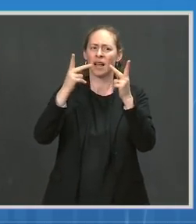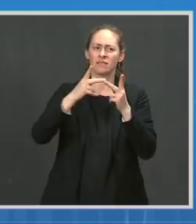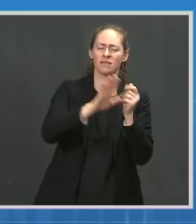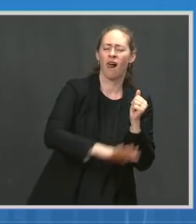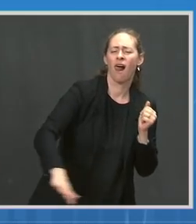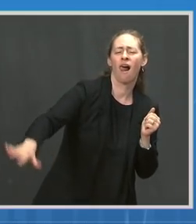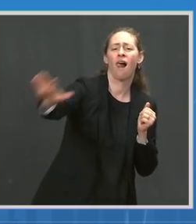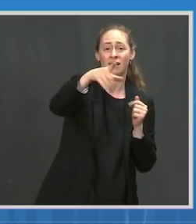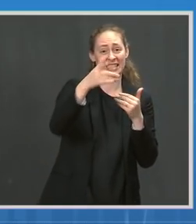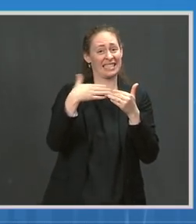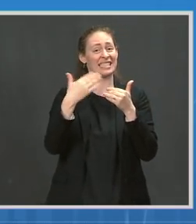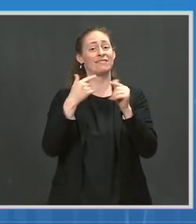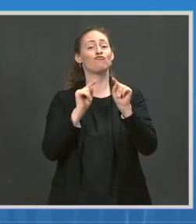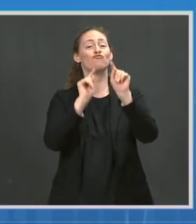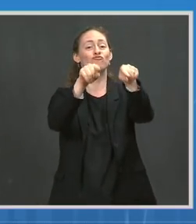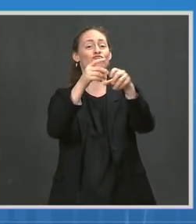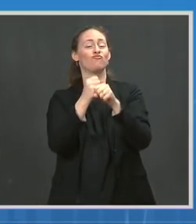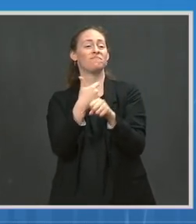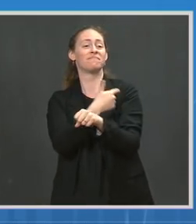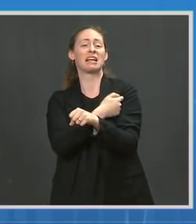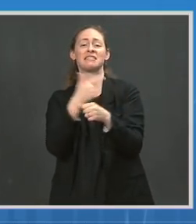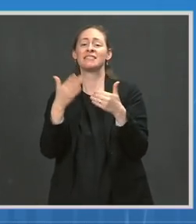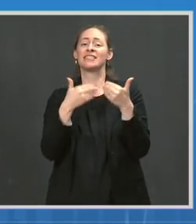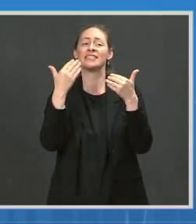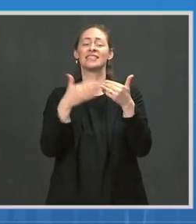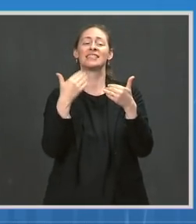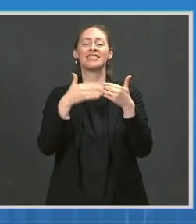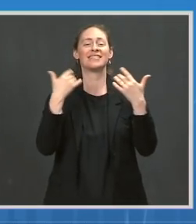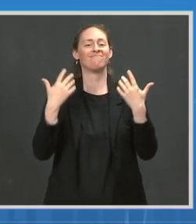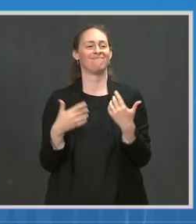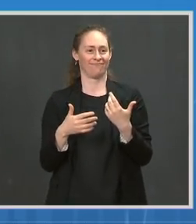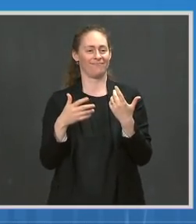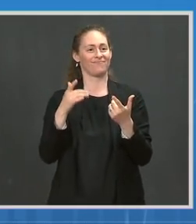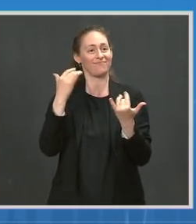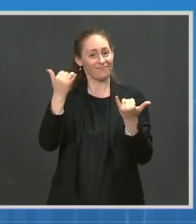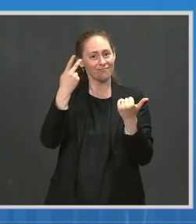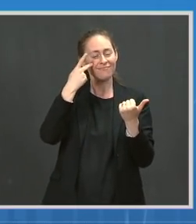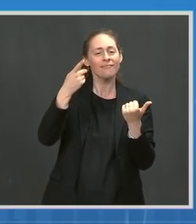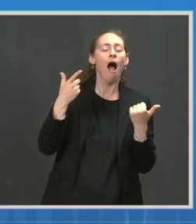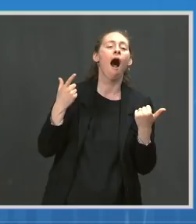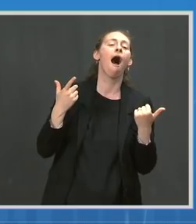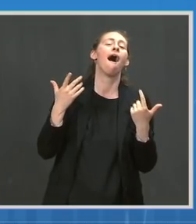Every one who you've seen finally able to safely hug a loved one,